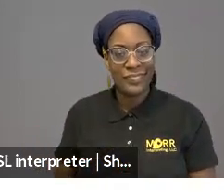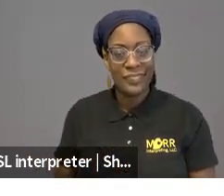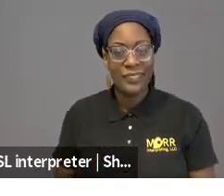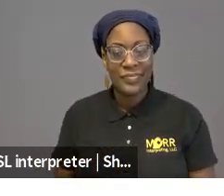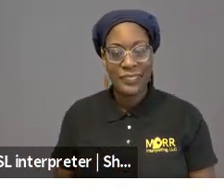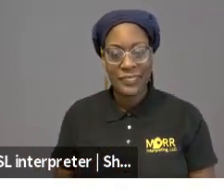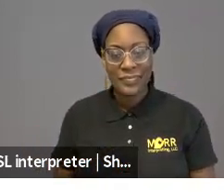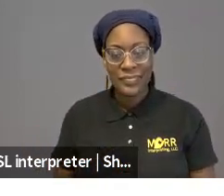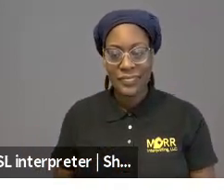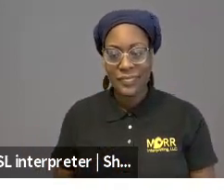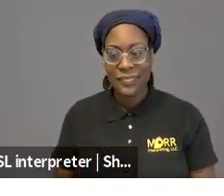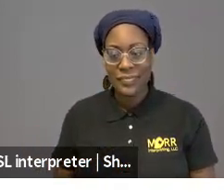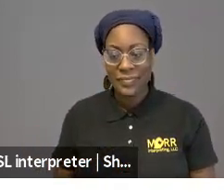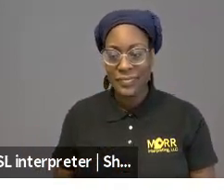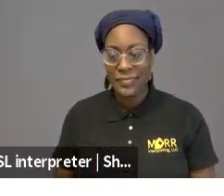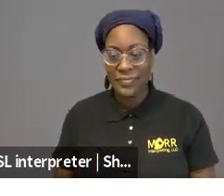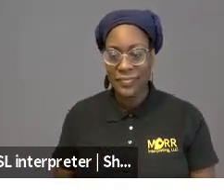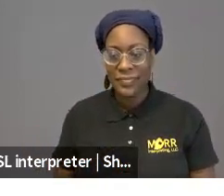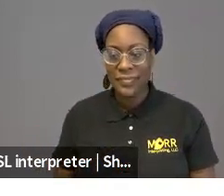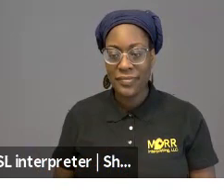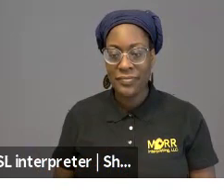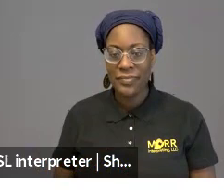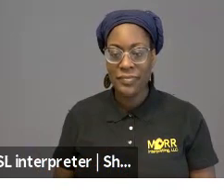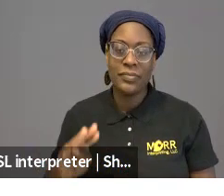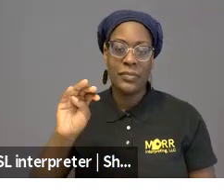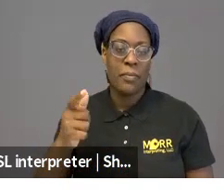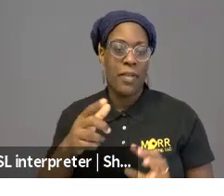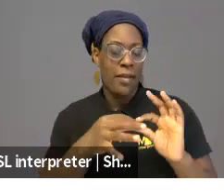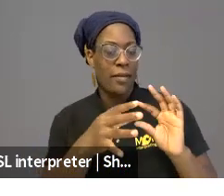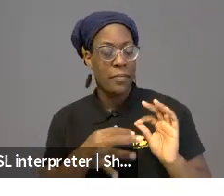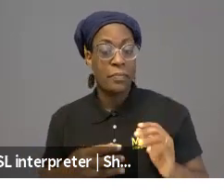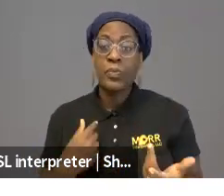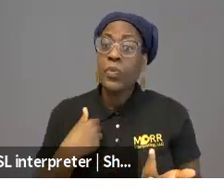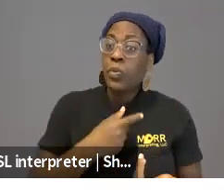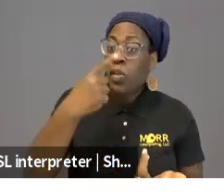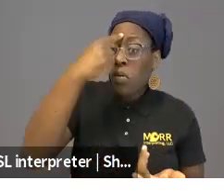[Megan] We felt it might work best if we introduce you to our local contexts first,